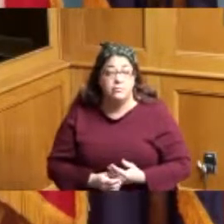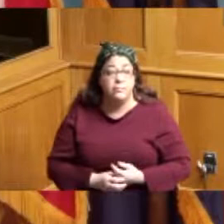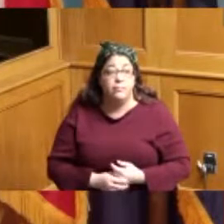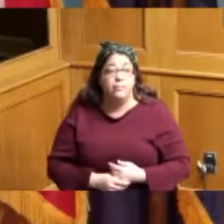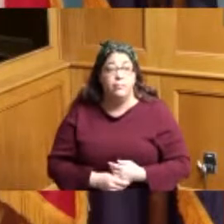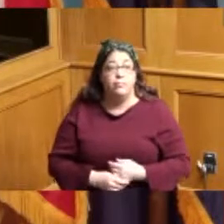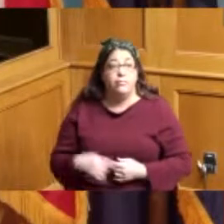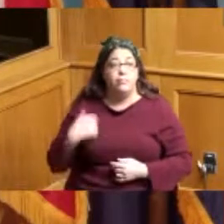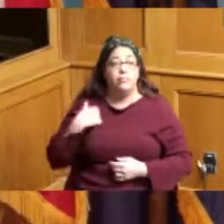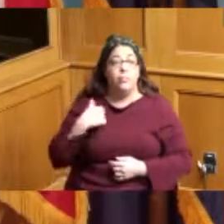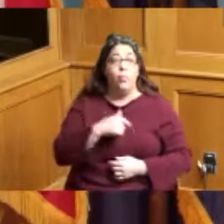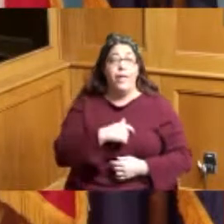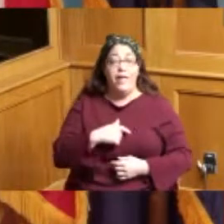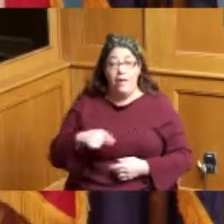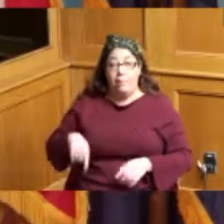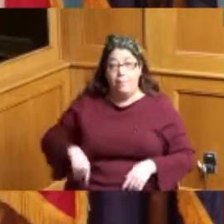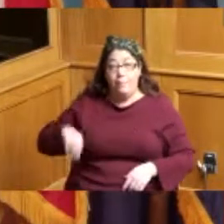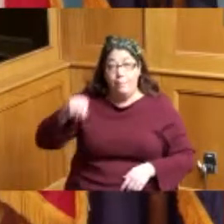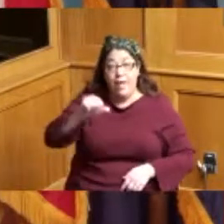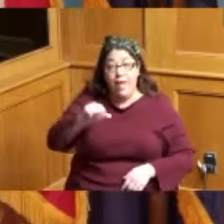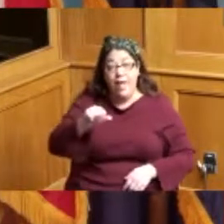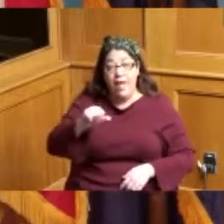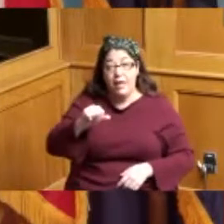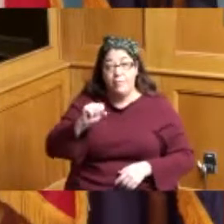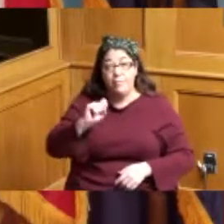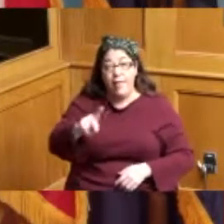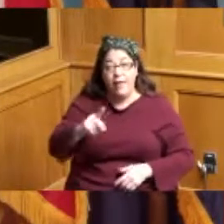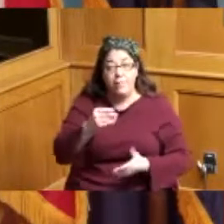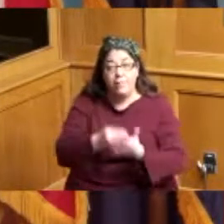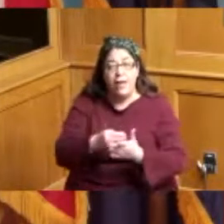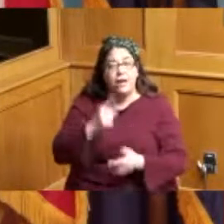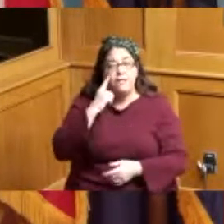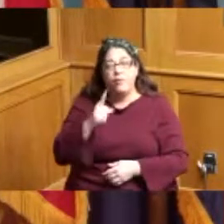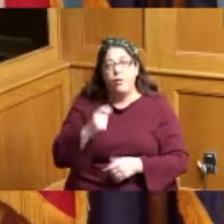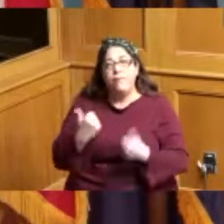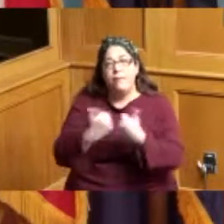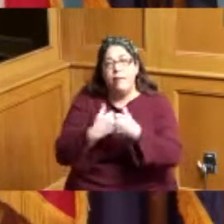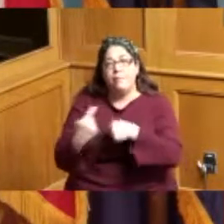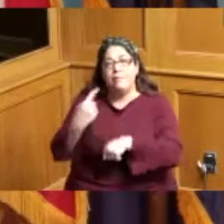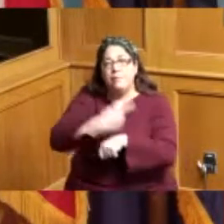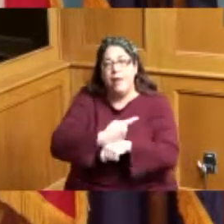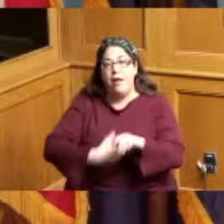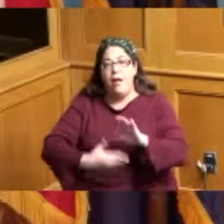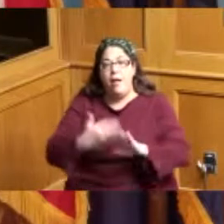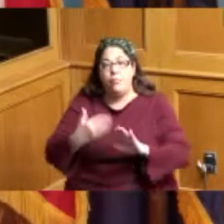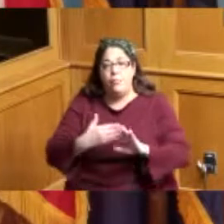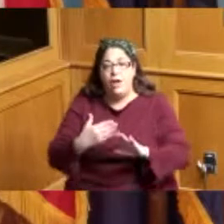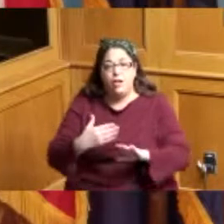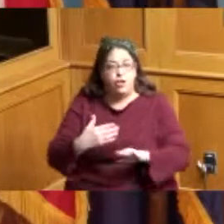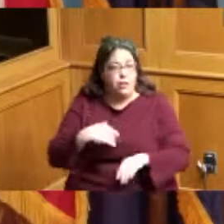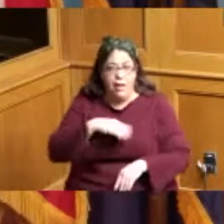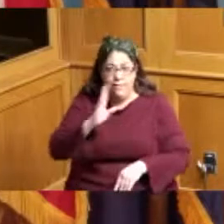we also pay for reimburse game day operations now no I don't remember anybody bringing before me or